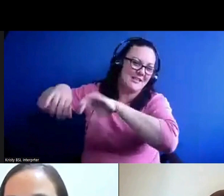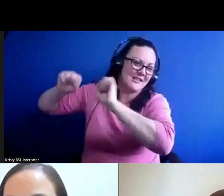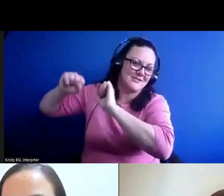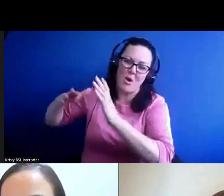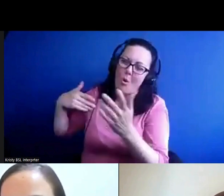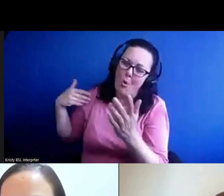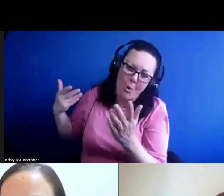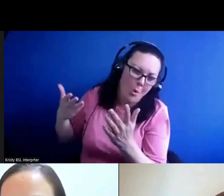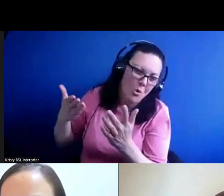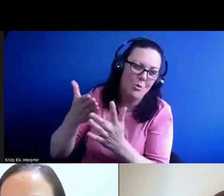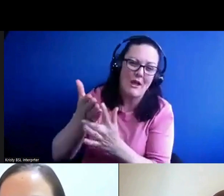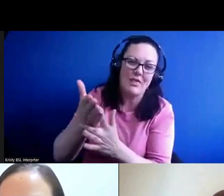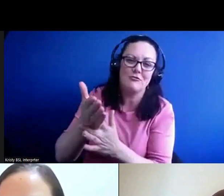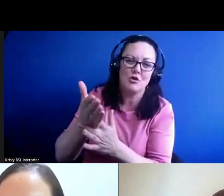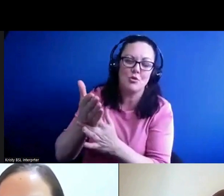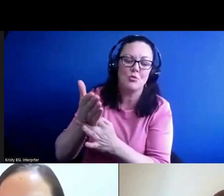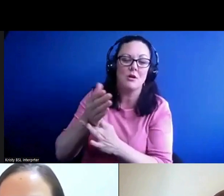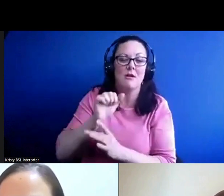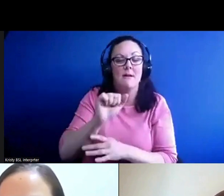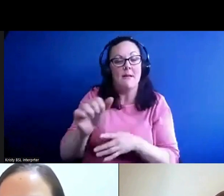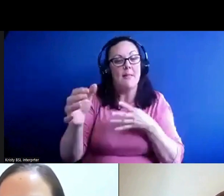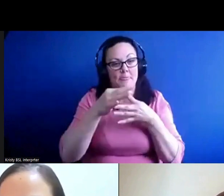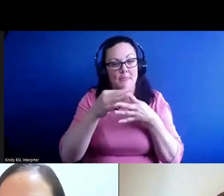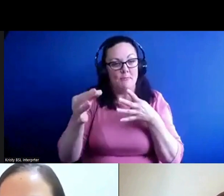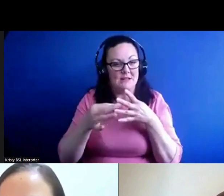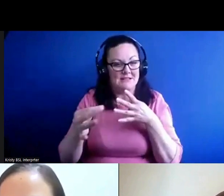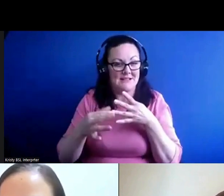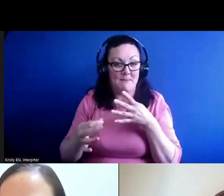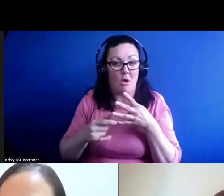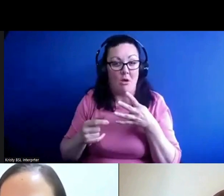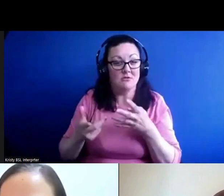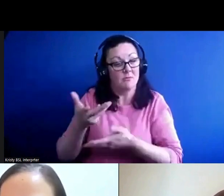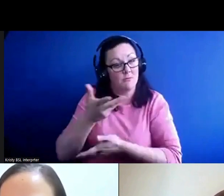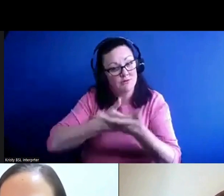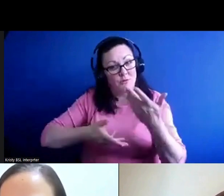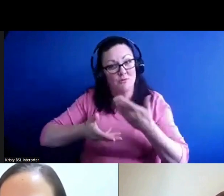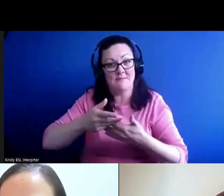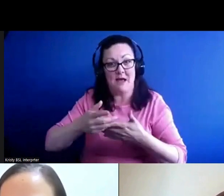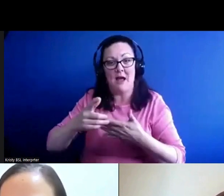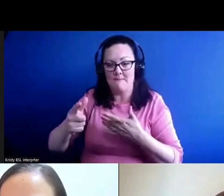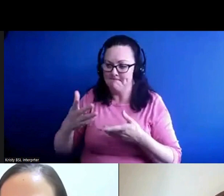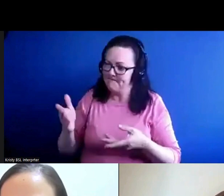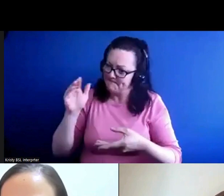You know, those principles we pull all the way through into community led monitoring evaluation too so project,